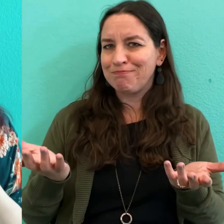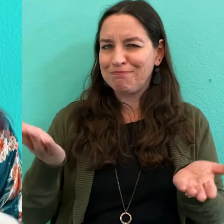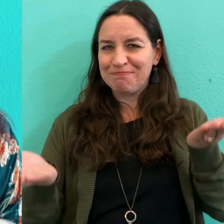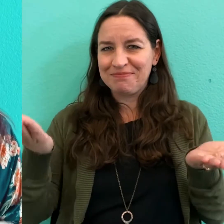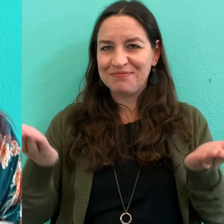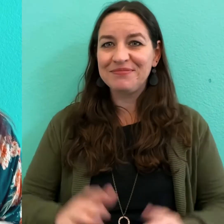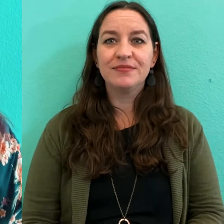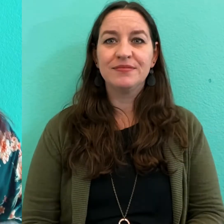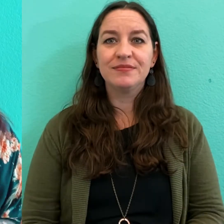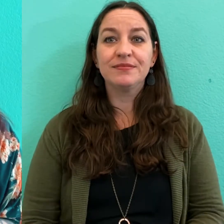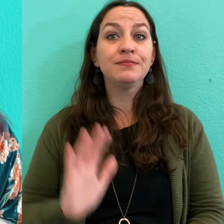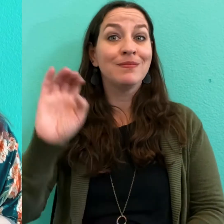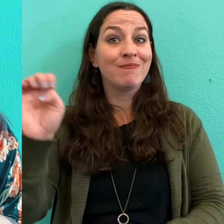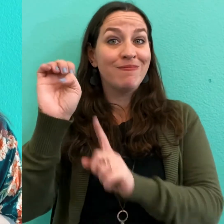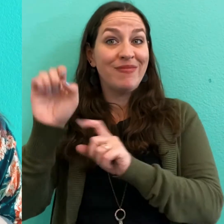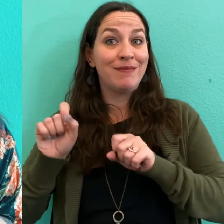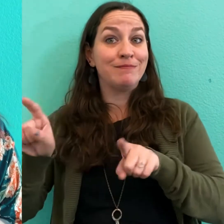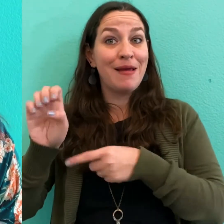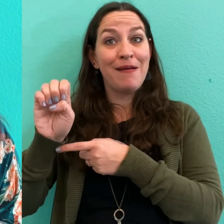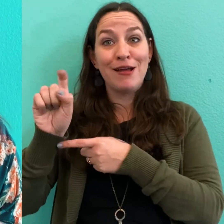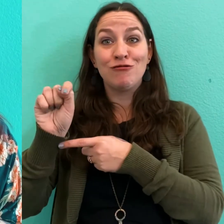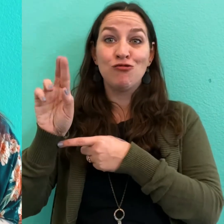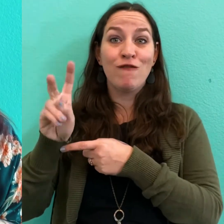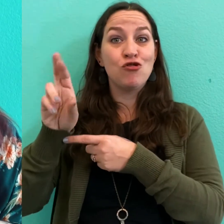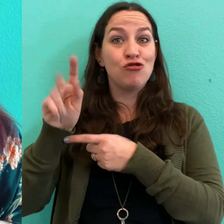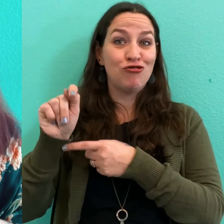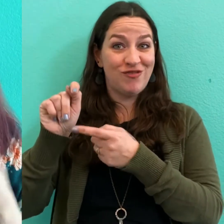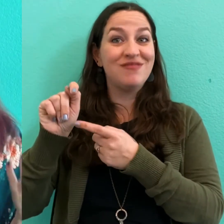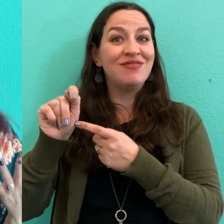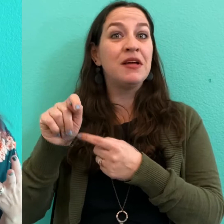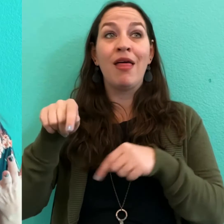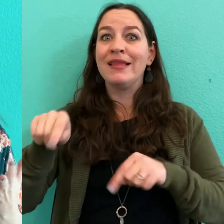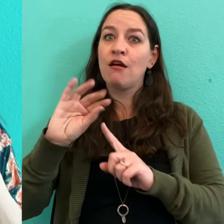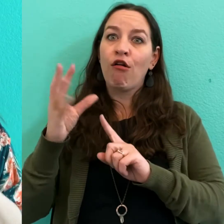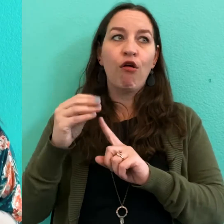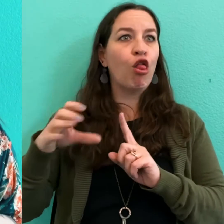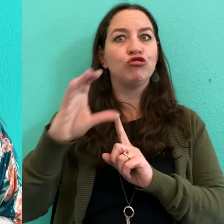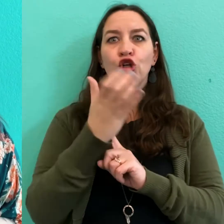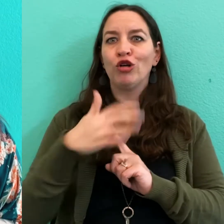rejuvenates you now? Extroversion can be a little bit of a learned skill. We do live in a culture that rewards extroversion.